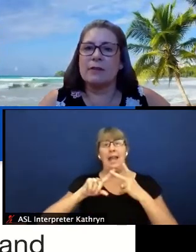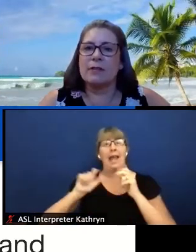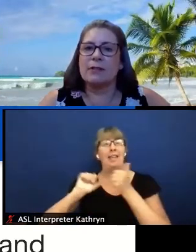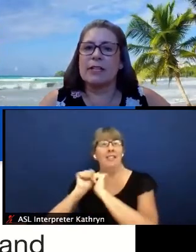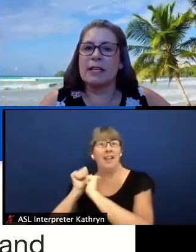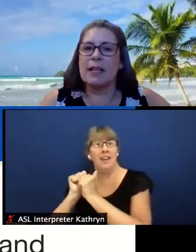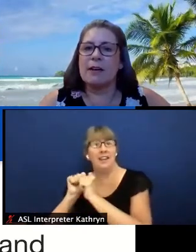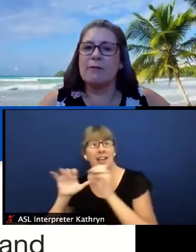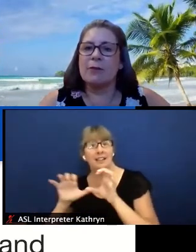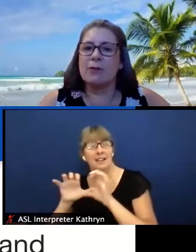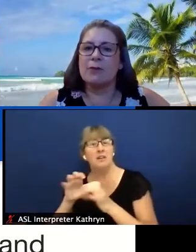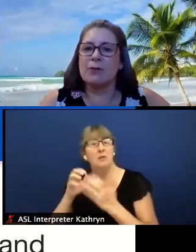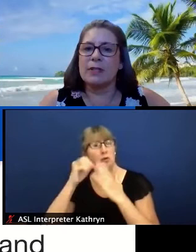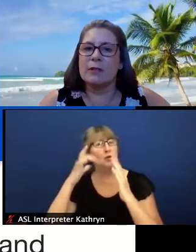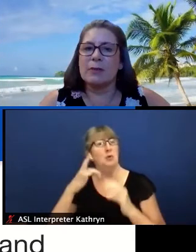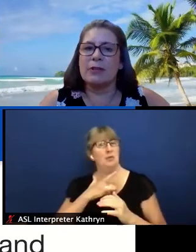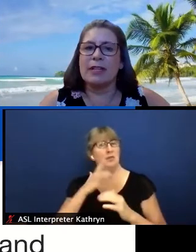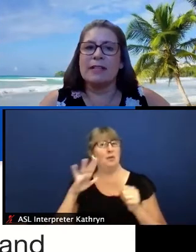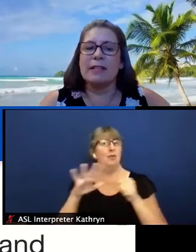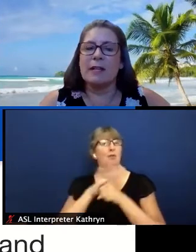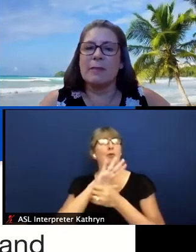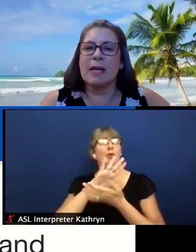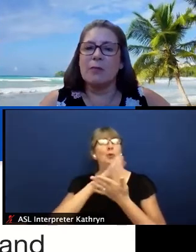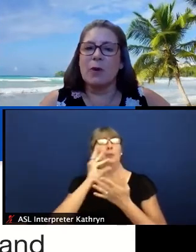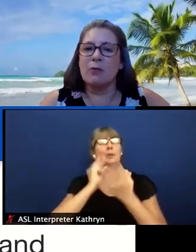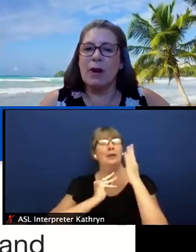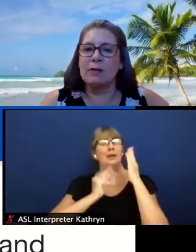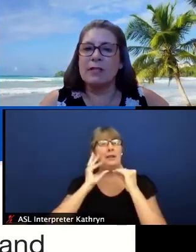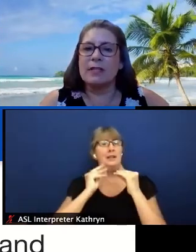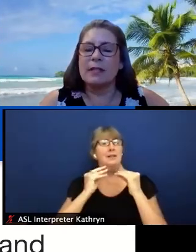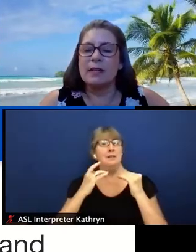they're getting that full school experience and become well rounded.